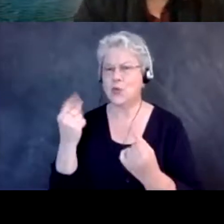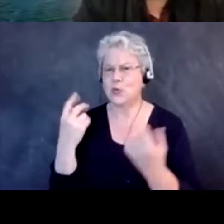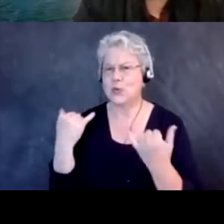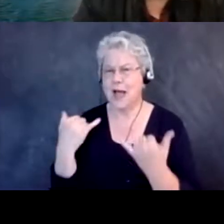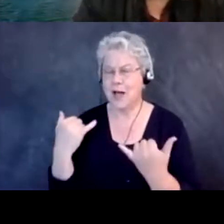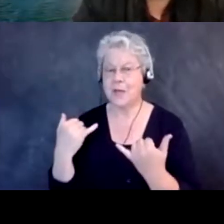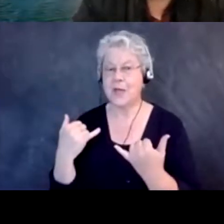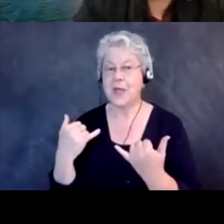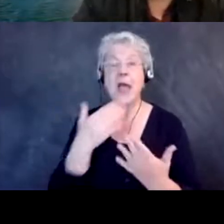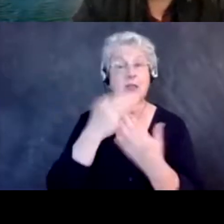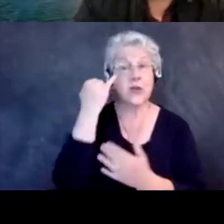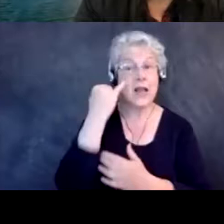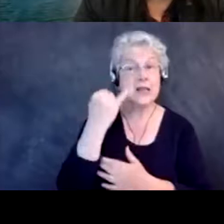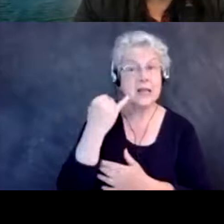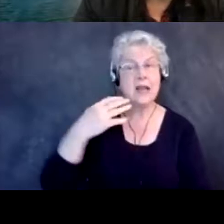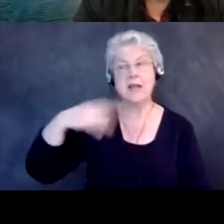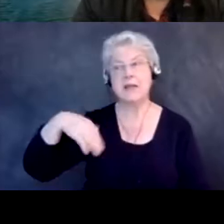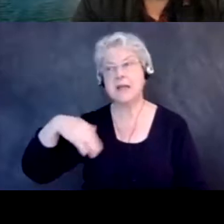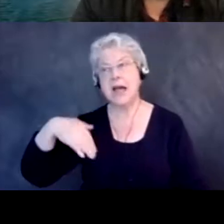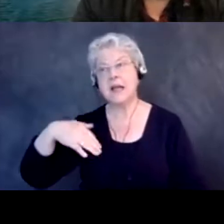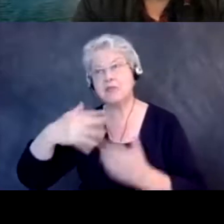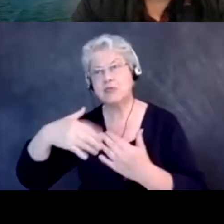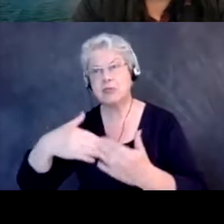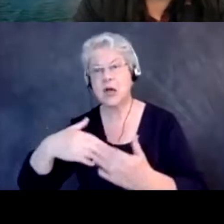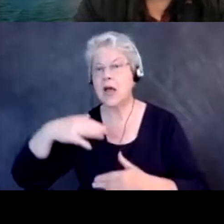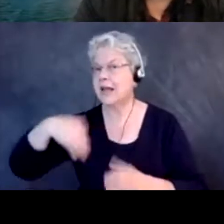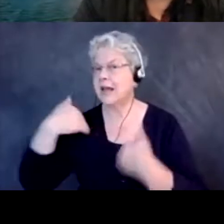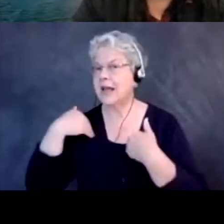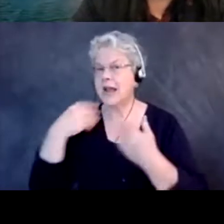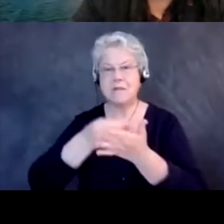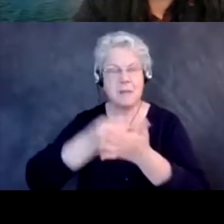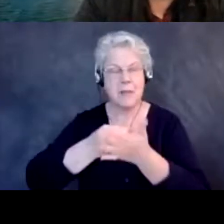haven't initiated it yet. We don't have a workplan or have our budget or yes it's completed and it’s